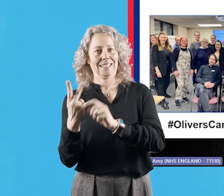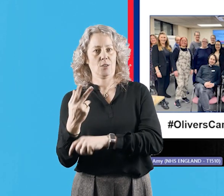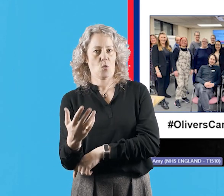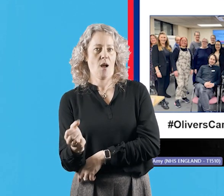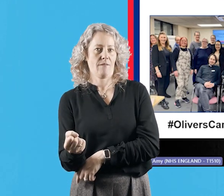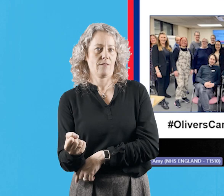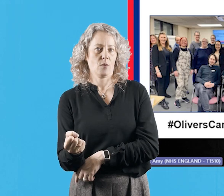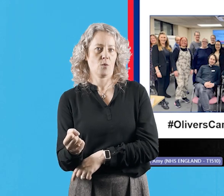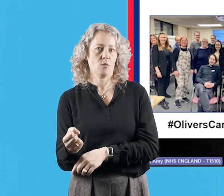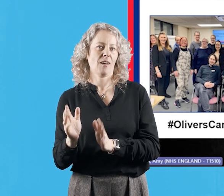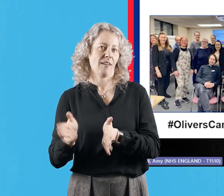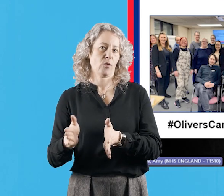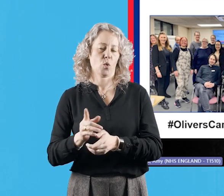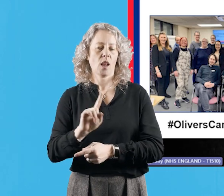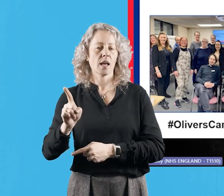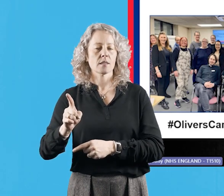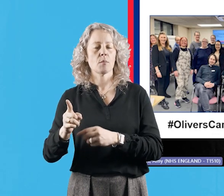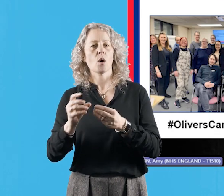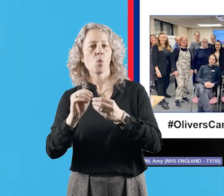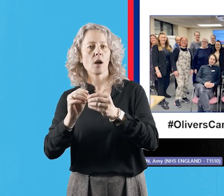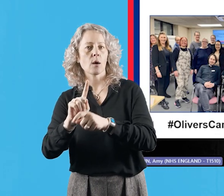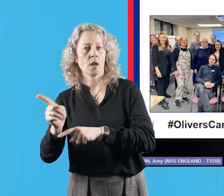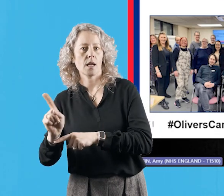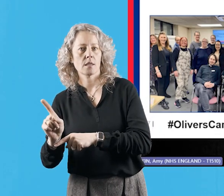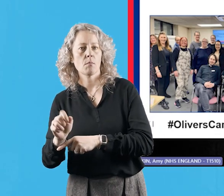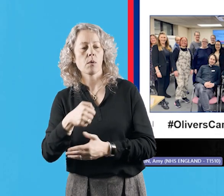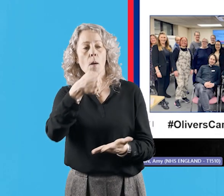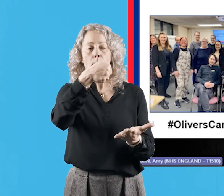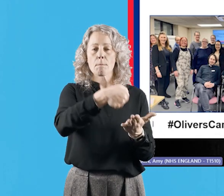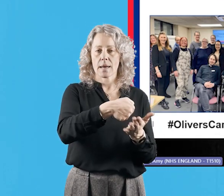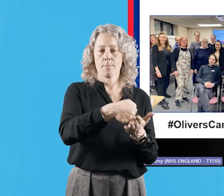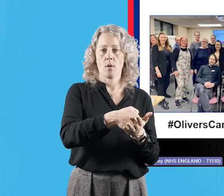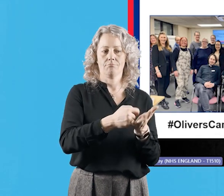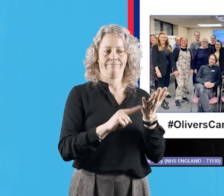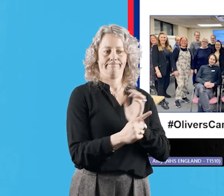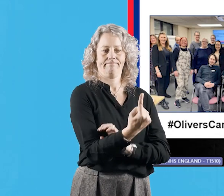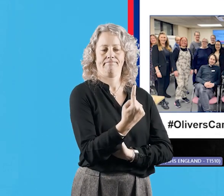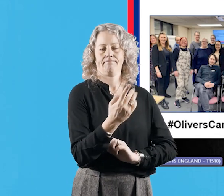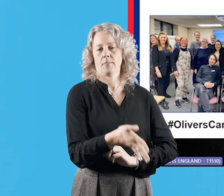So if that can be worked out, that's fine. But you know as a minimum we are suggesting Tier 1.